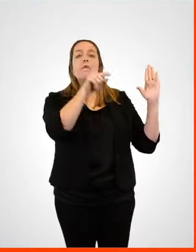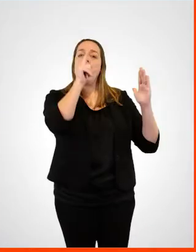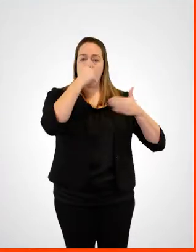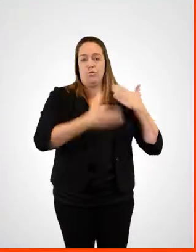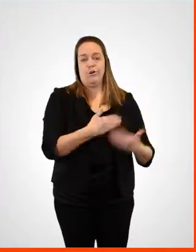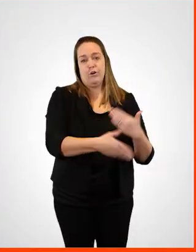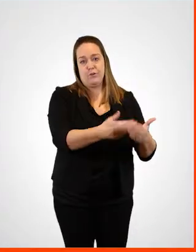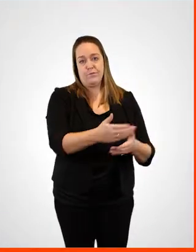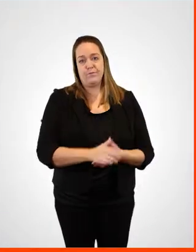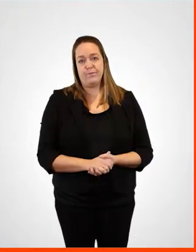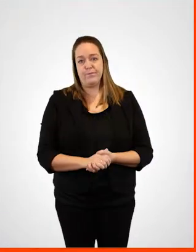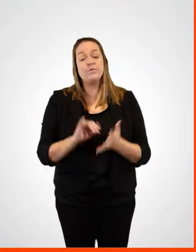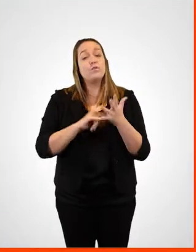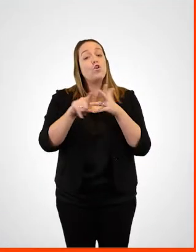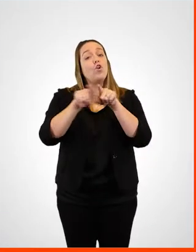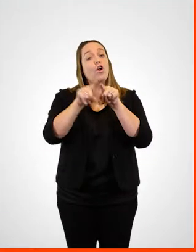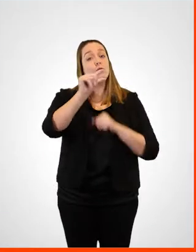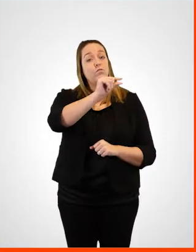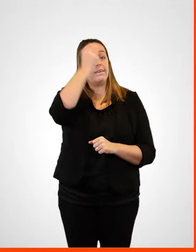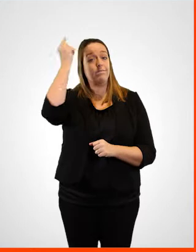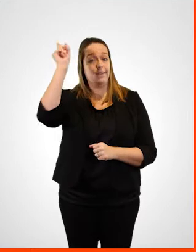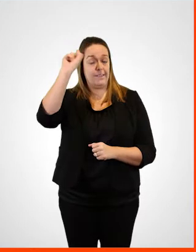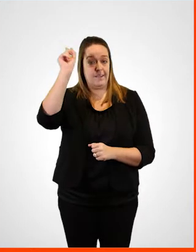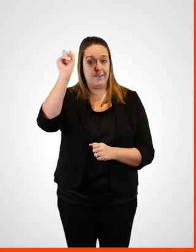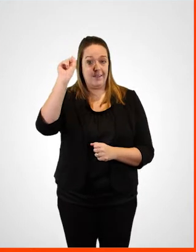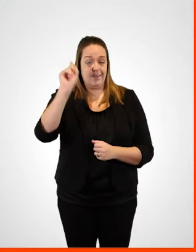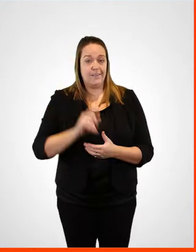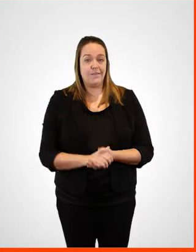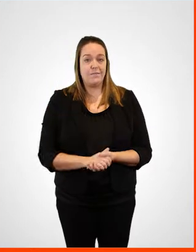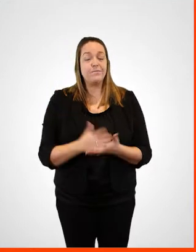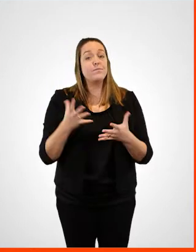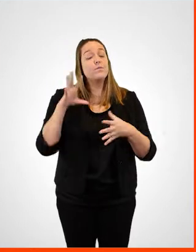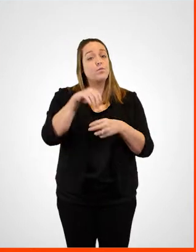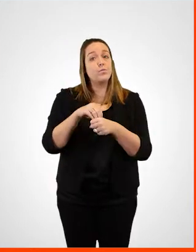So the particular learning objectives we have for this presentation include